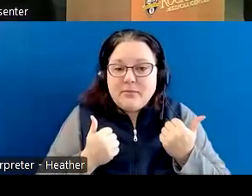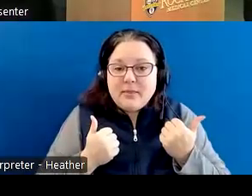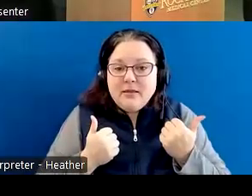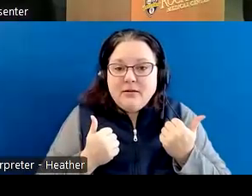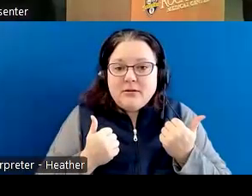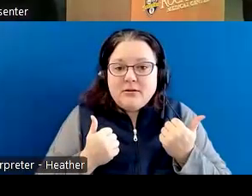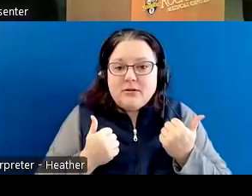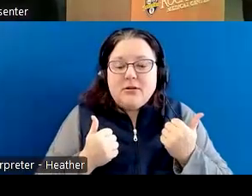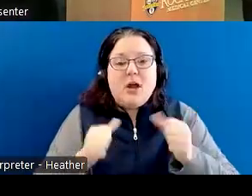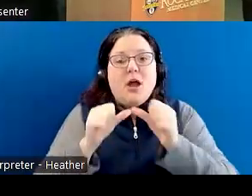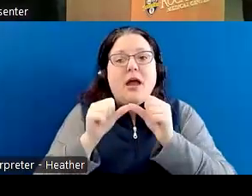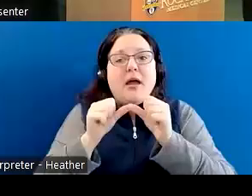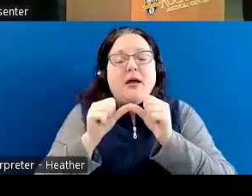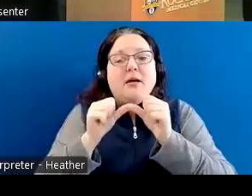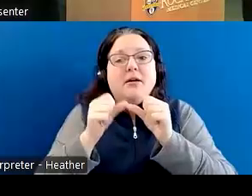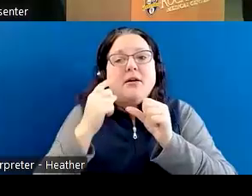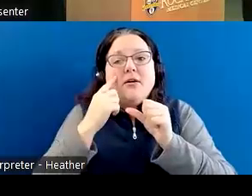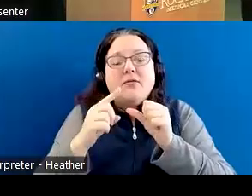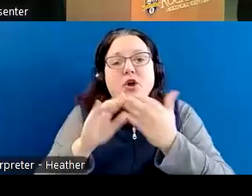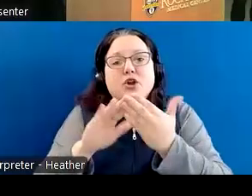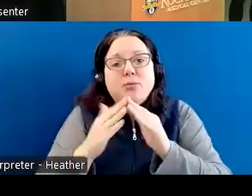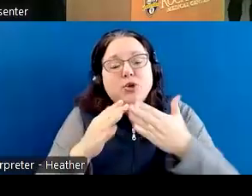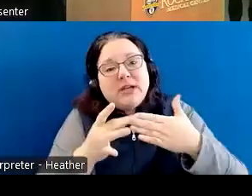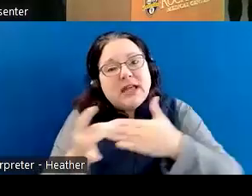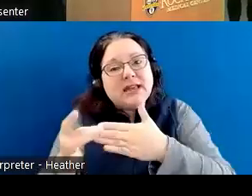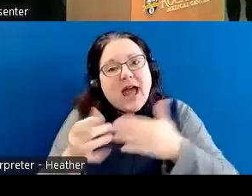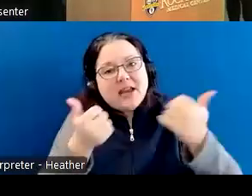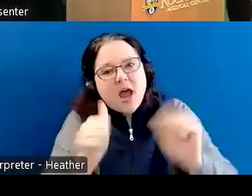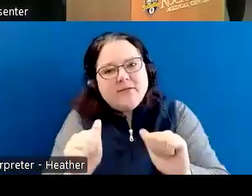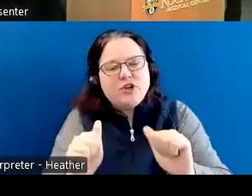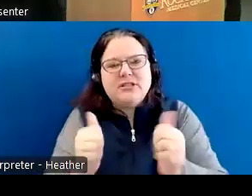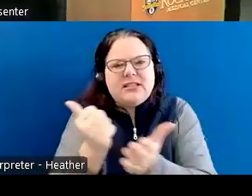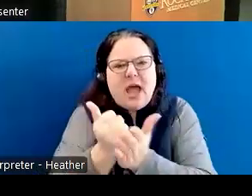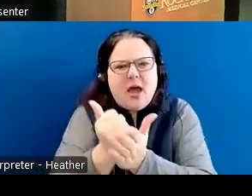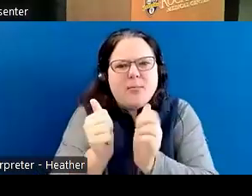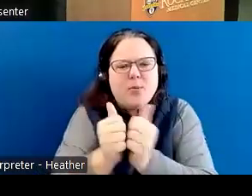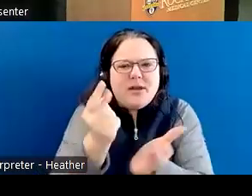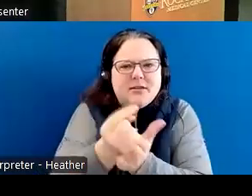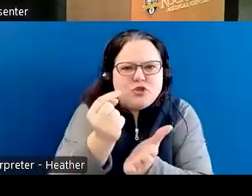continuing. These are community-led efforts to close treatment gaps and fill in where systems